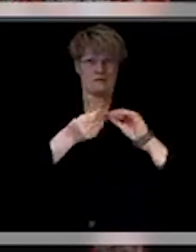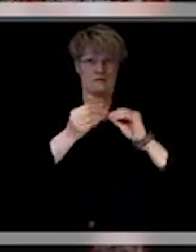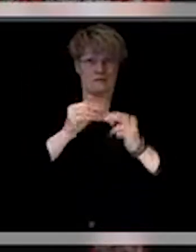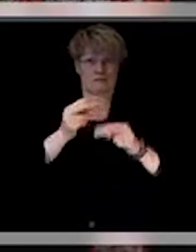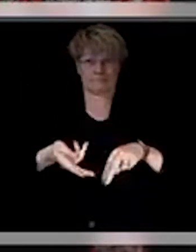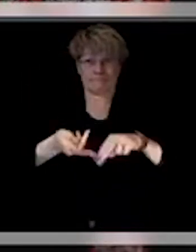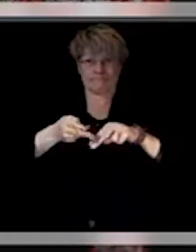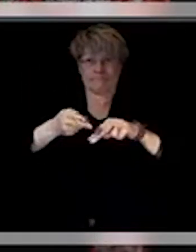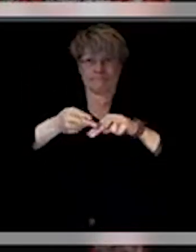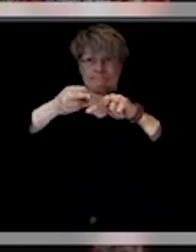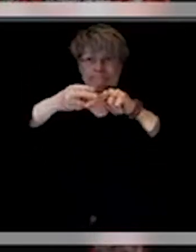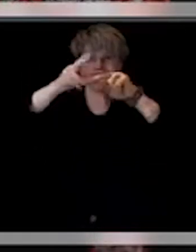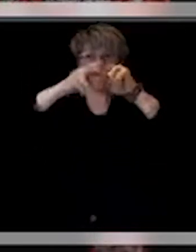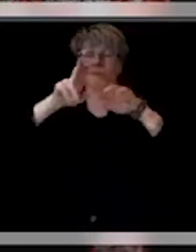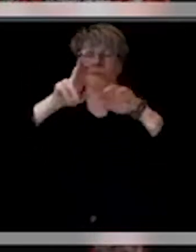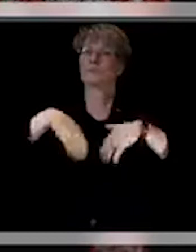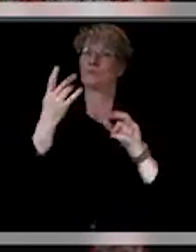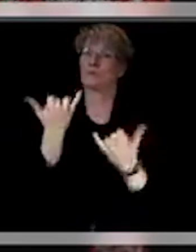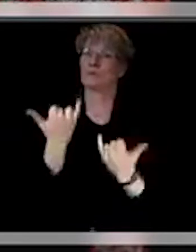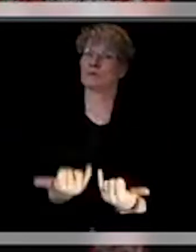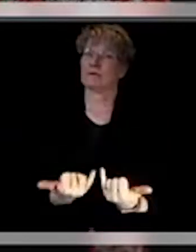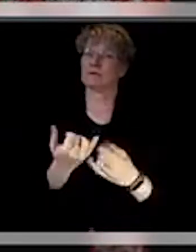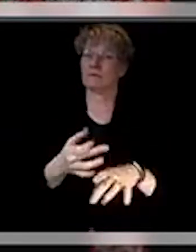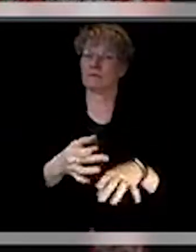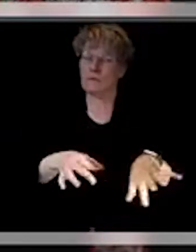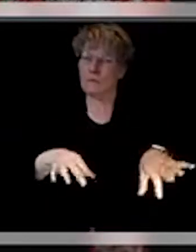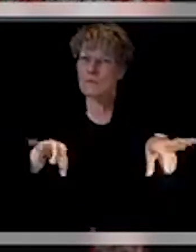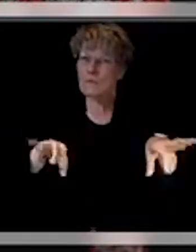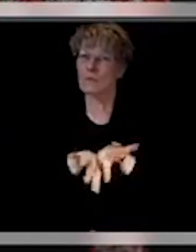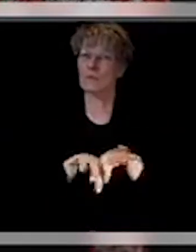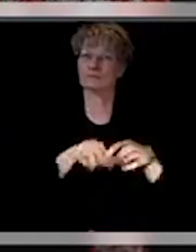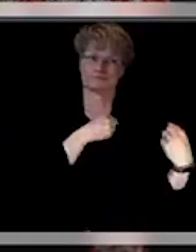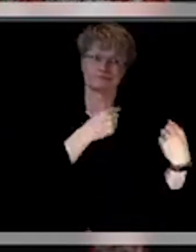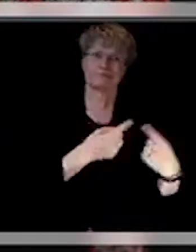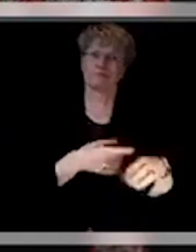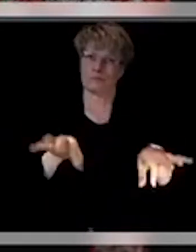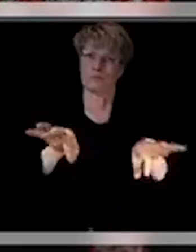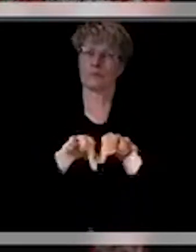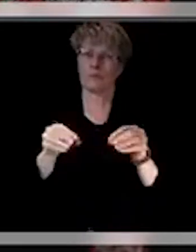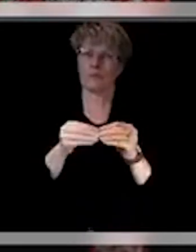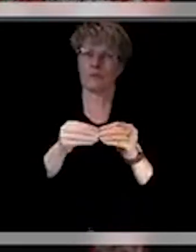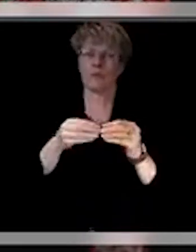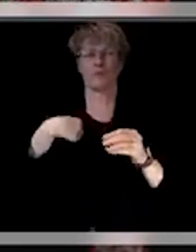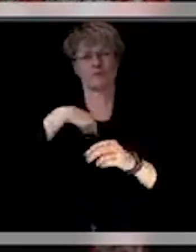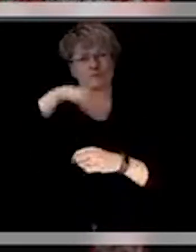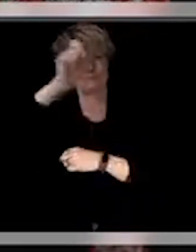more than ever, it's particularly important that we all take care to limit our exposure